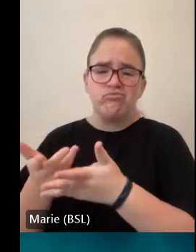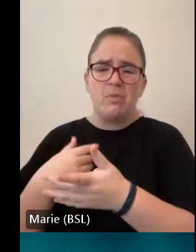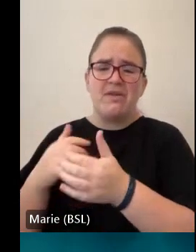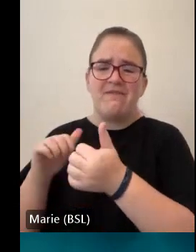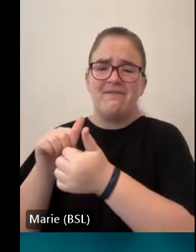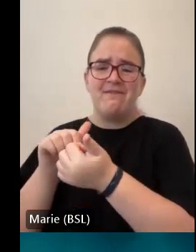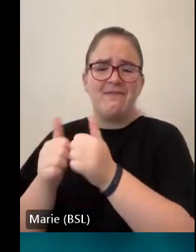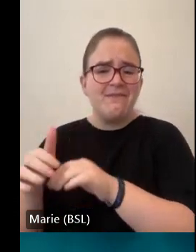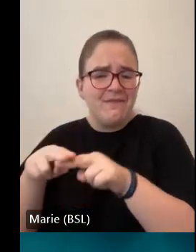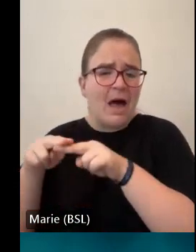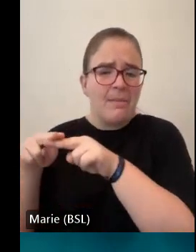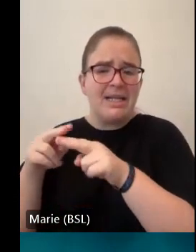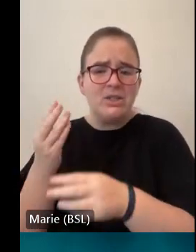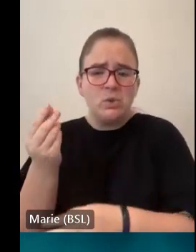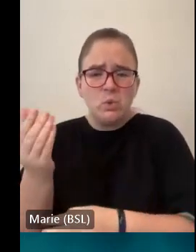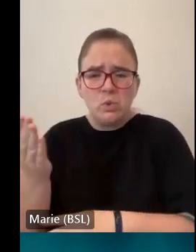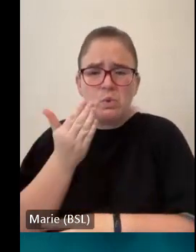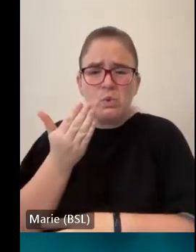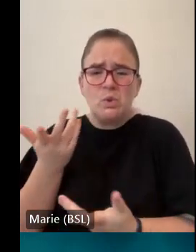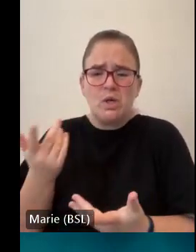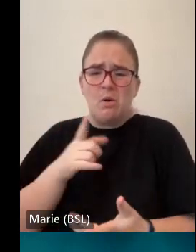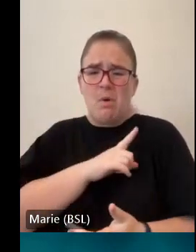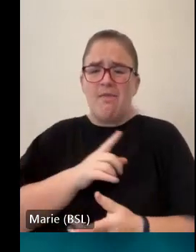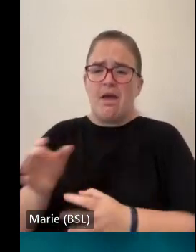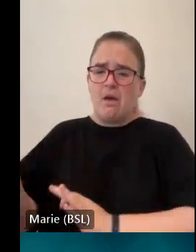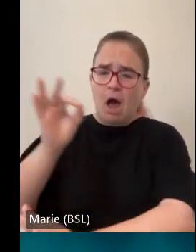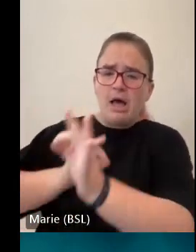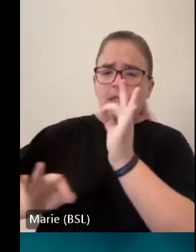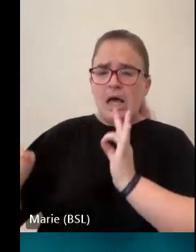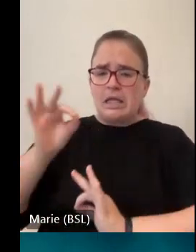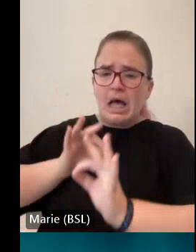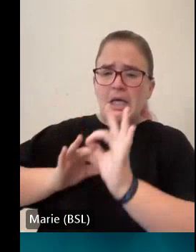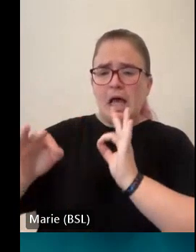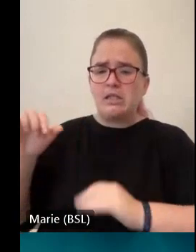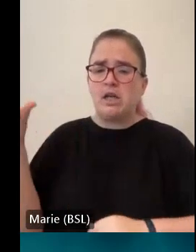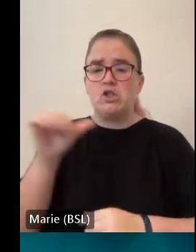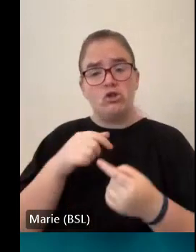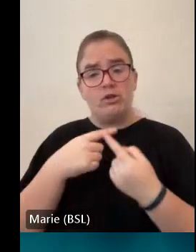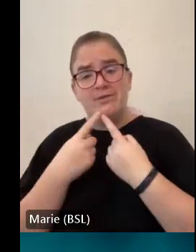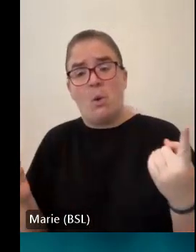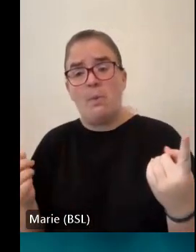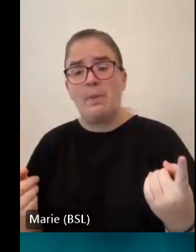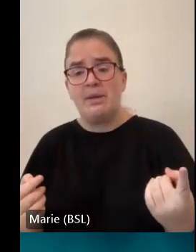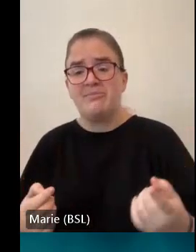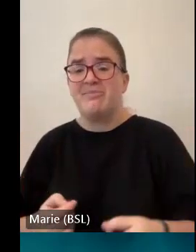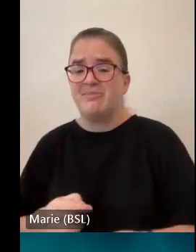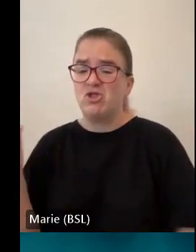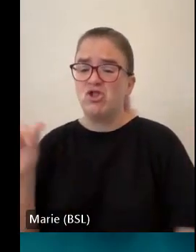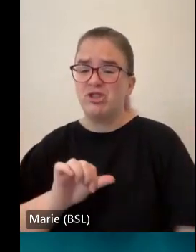You know, they were asking questions about the finances, about the money. I should have opened up and told them and they would have been